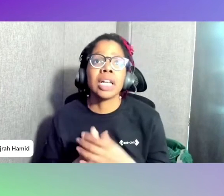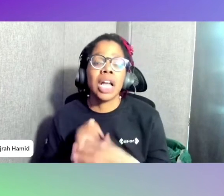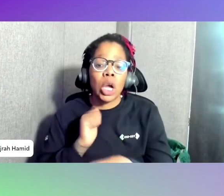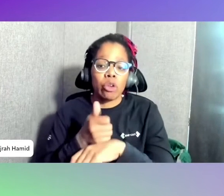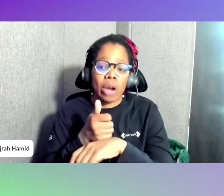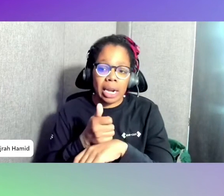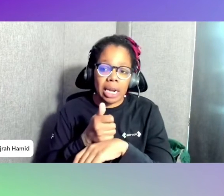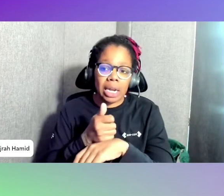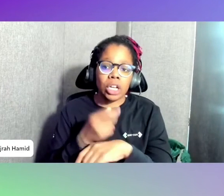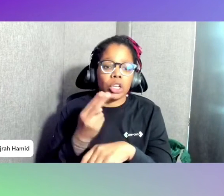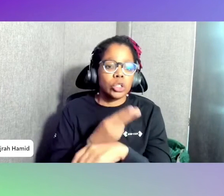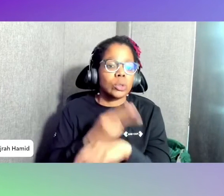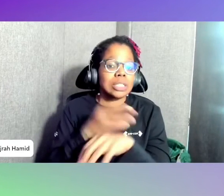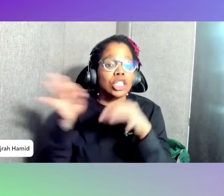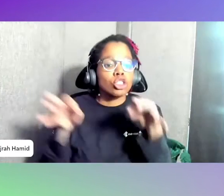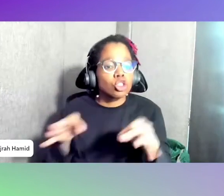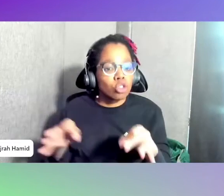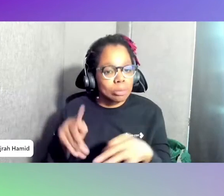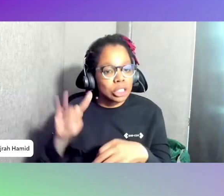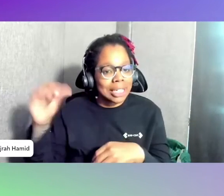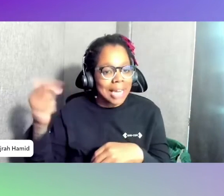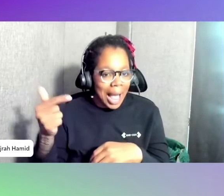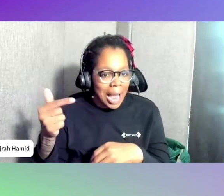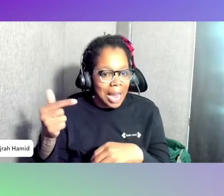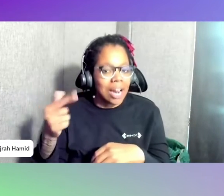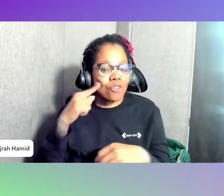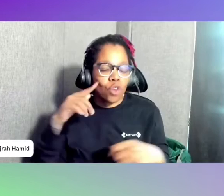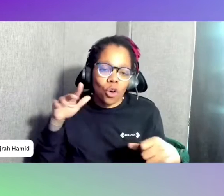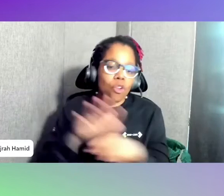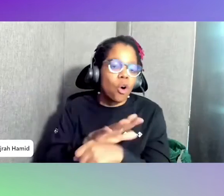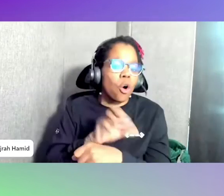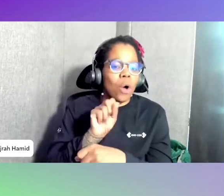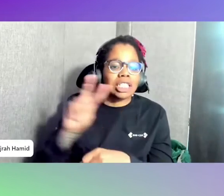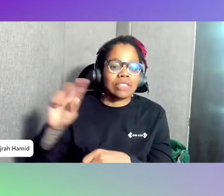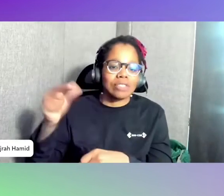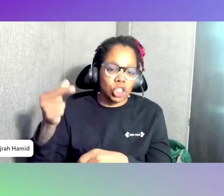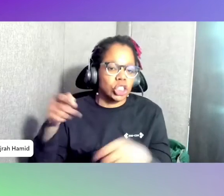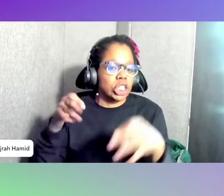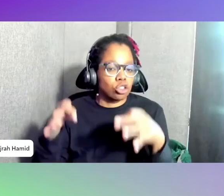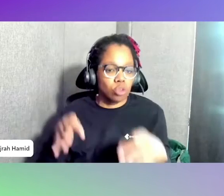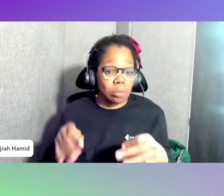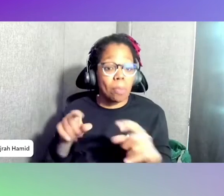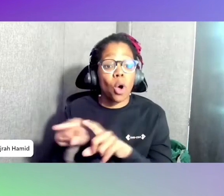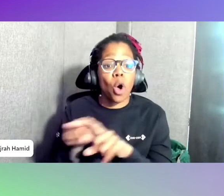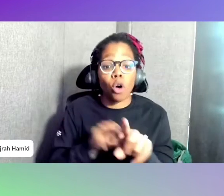using SVG and taking some advantage of some of the things SVG can do that we don't normally think about.